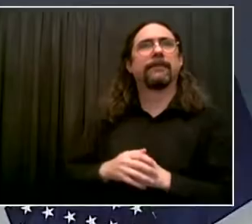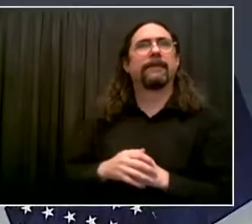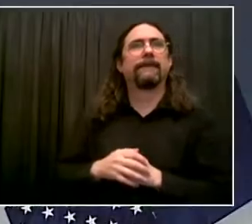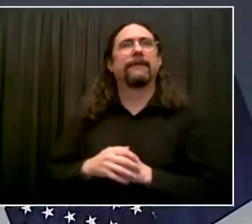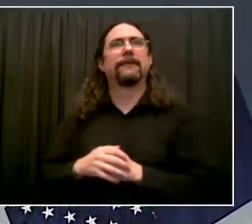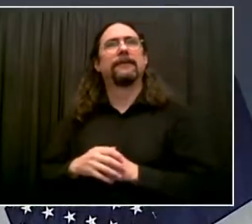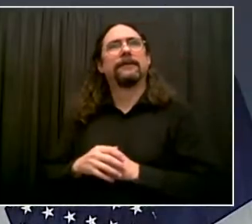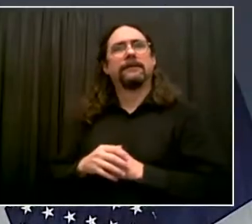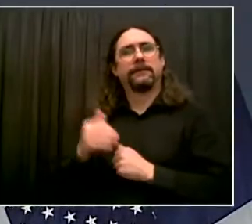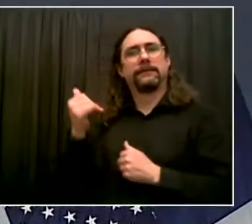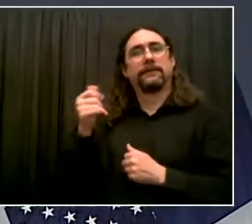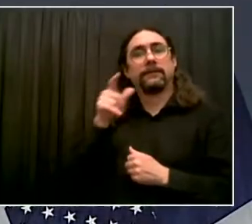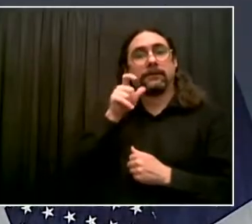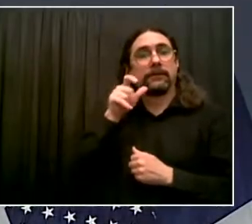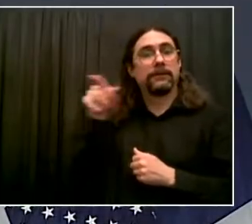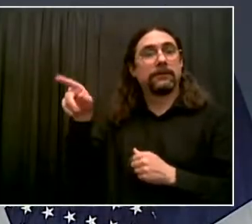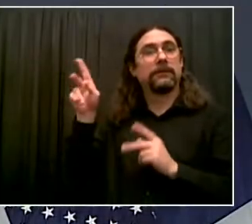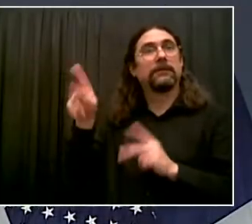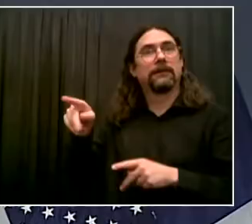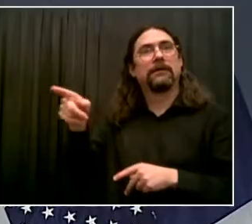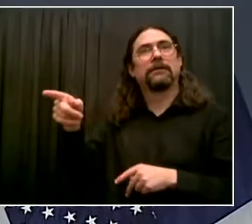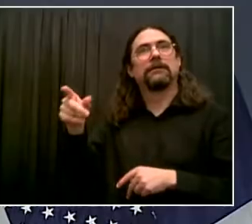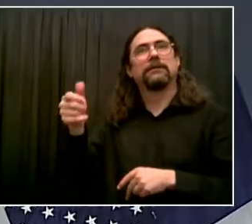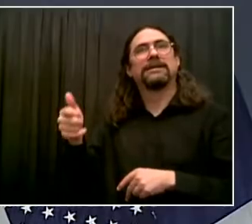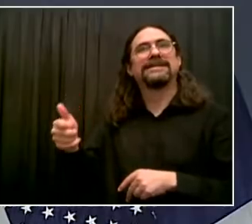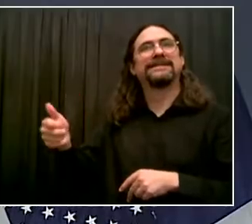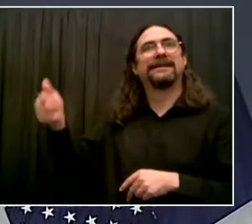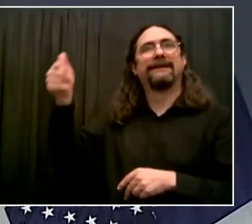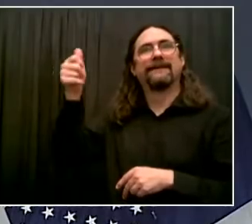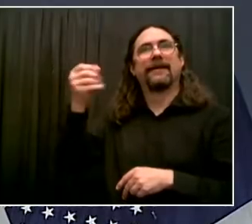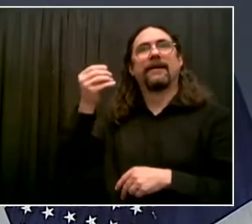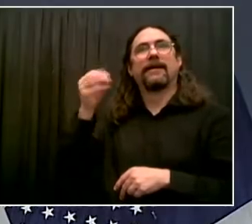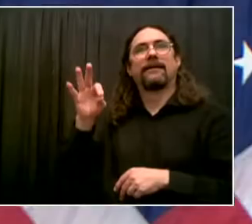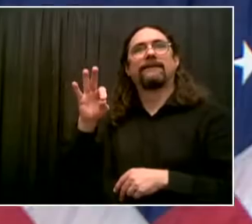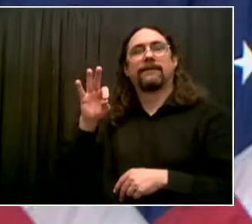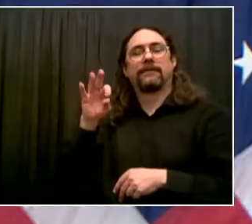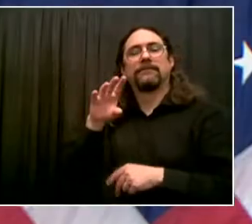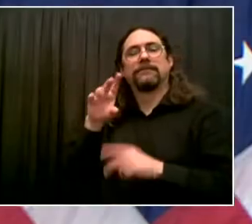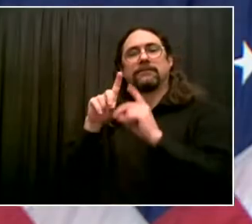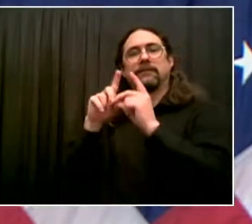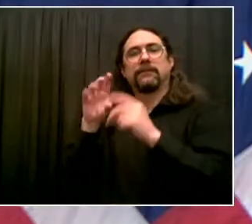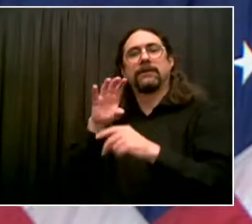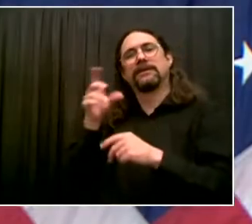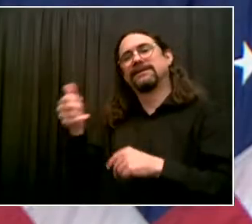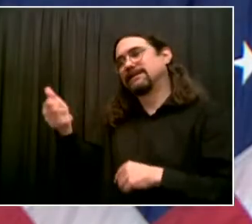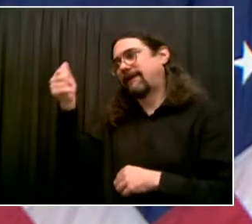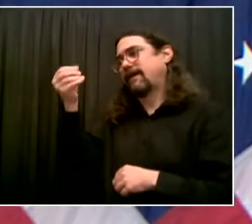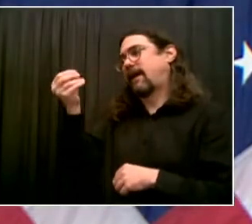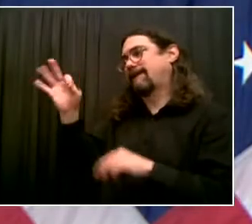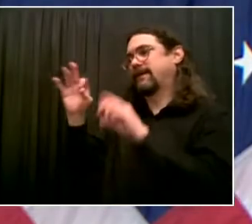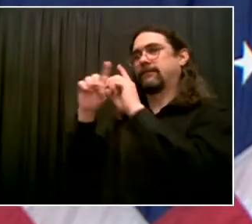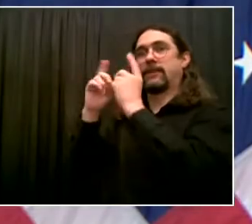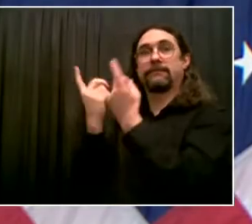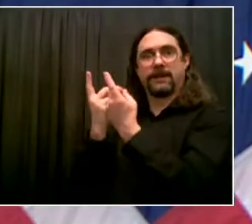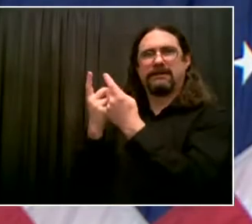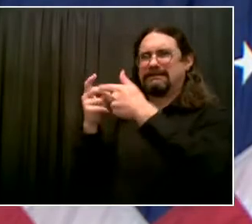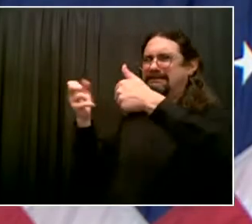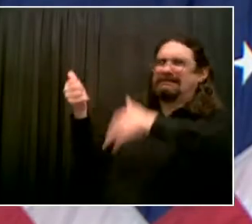SO HERE TO TELL YOU ABOUT THIS